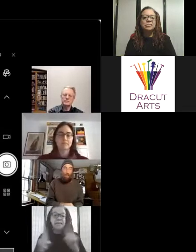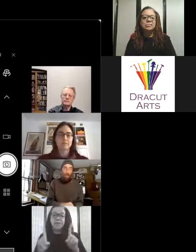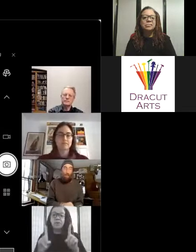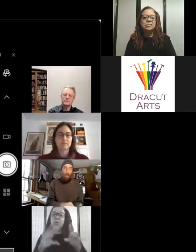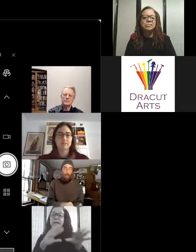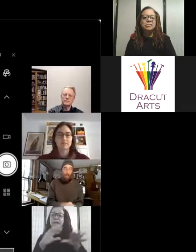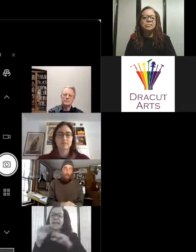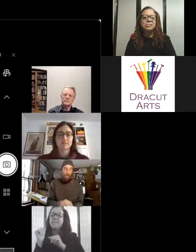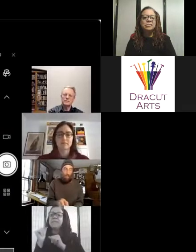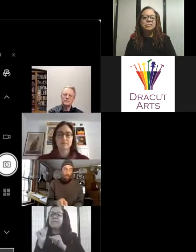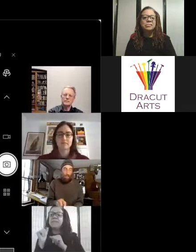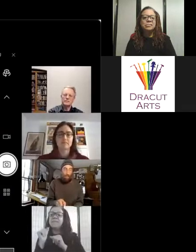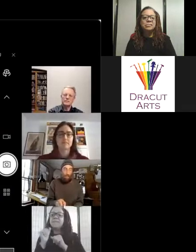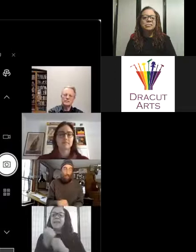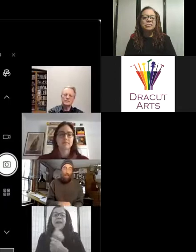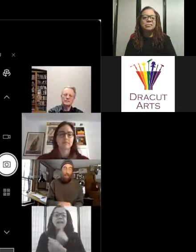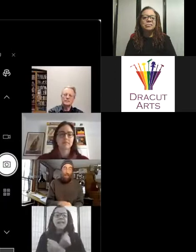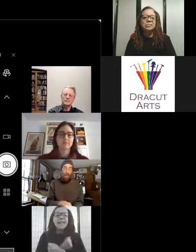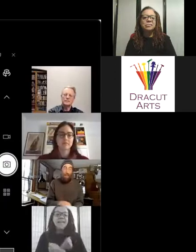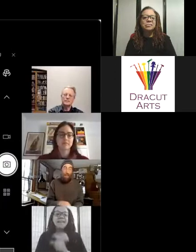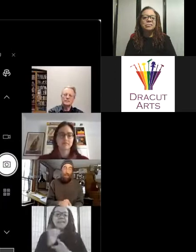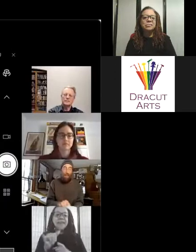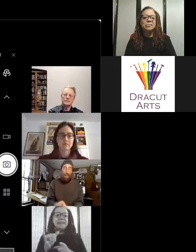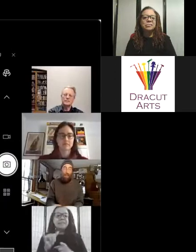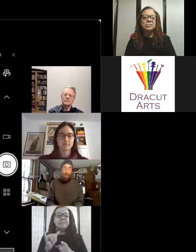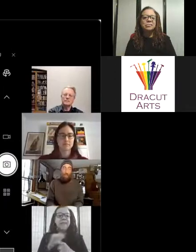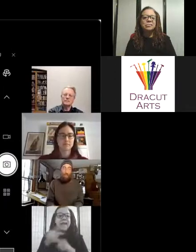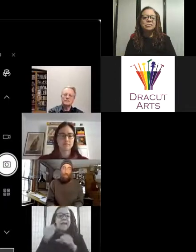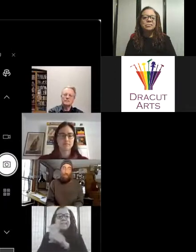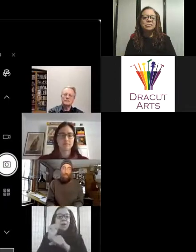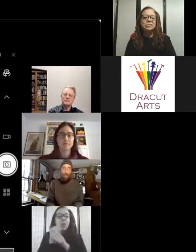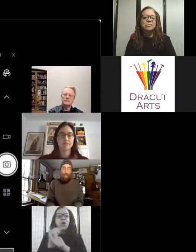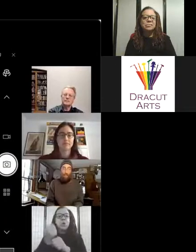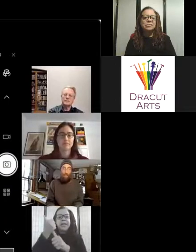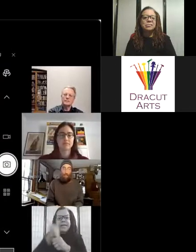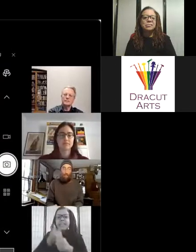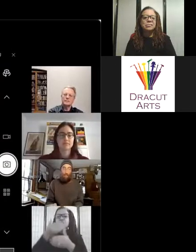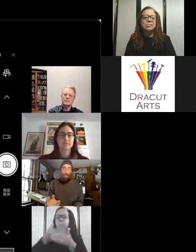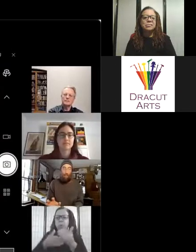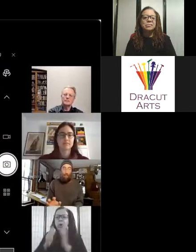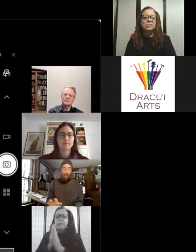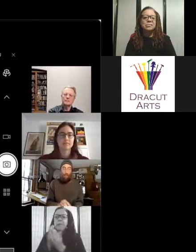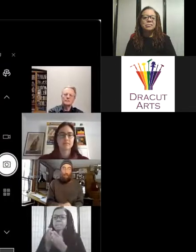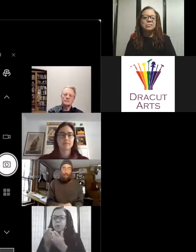I love this speech, by the way, this is where this is. As I work on every piece of this book, it just seems more and more relevant,